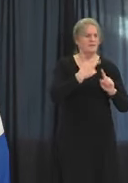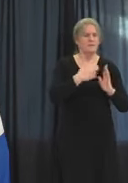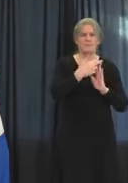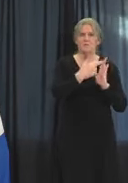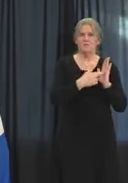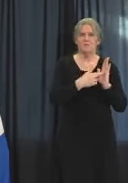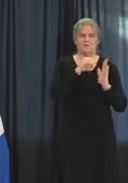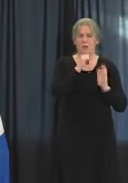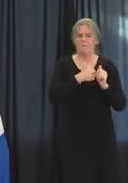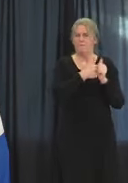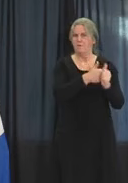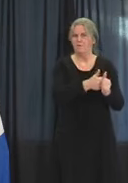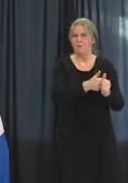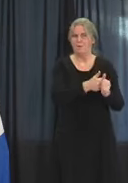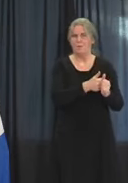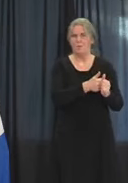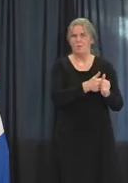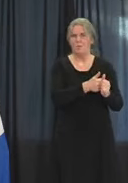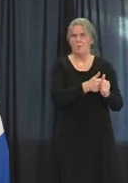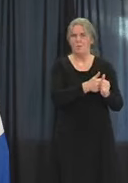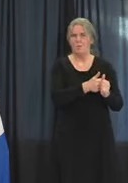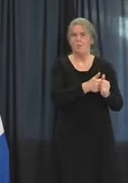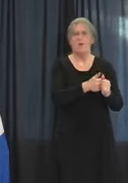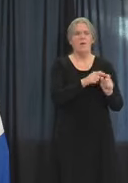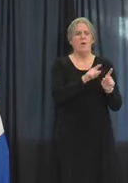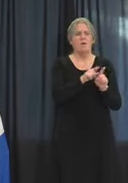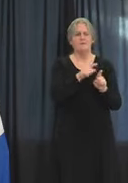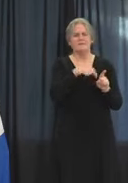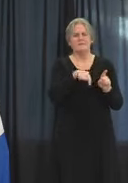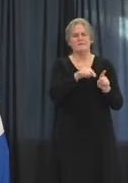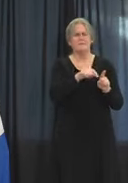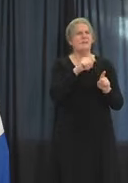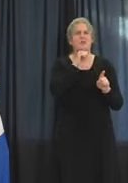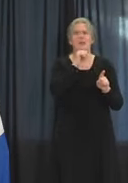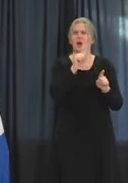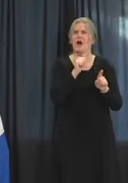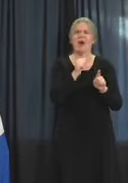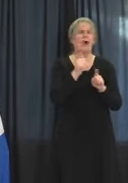some of those rules or not being enforced. That there was also a lack of